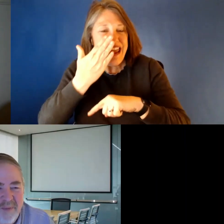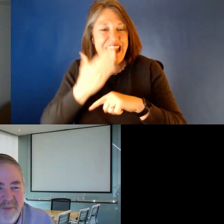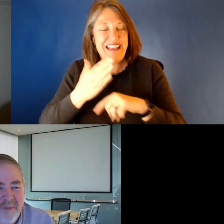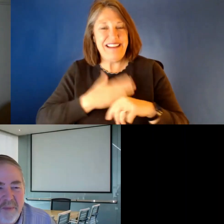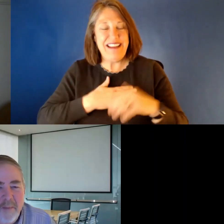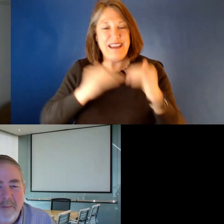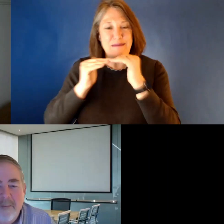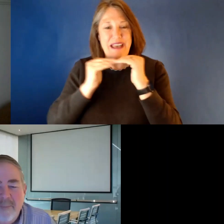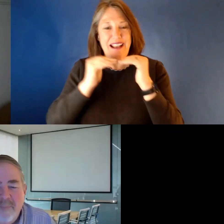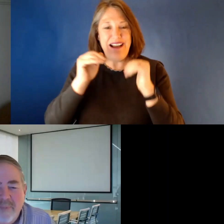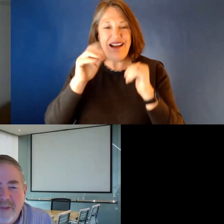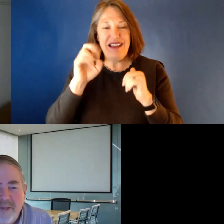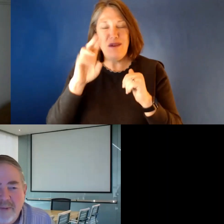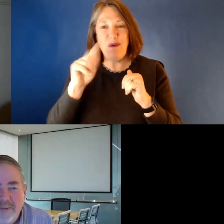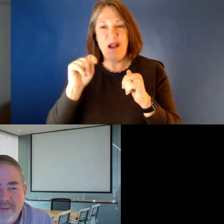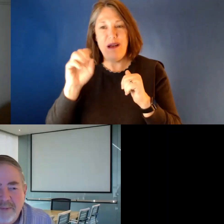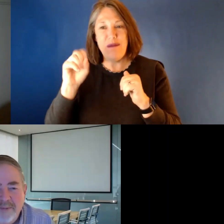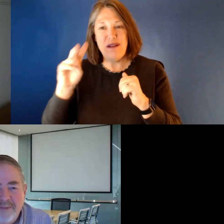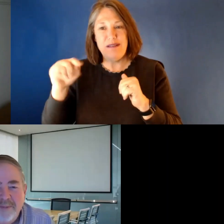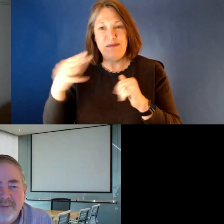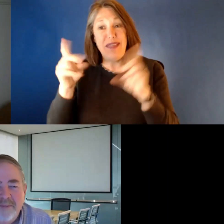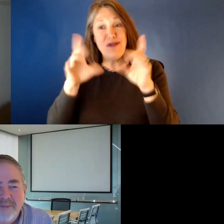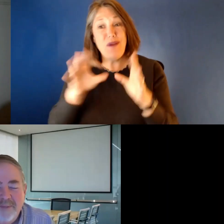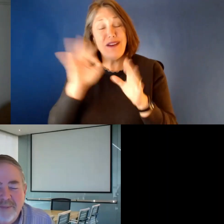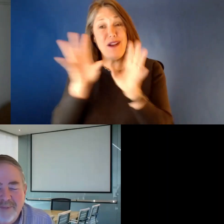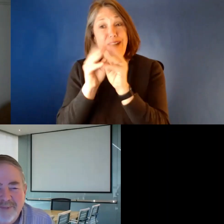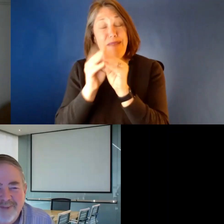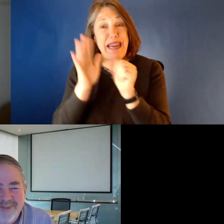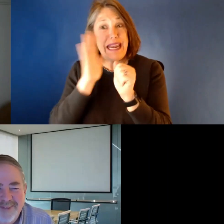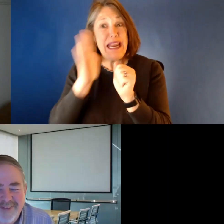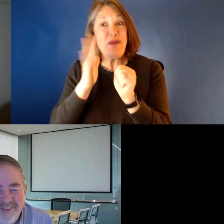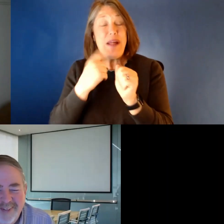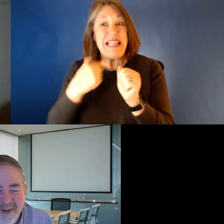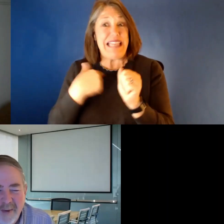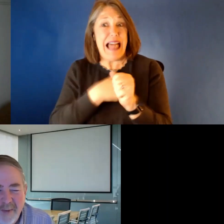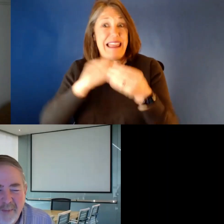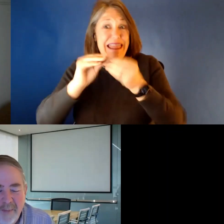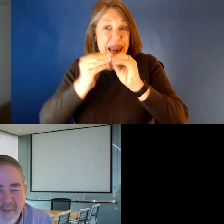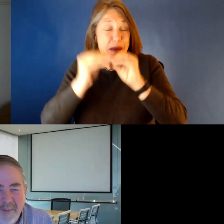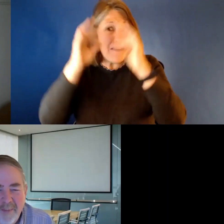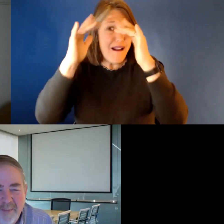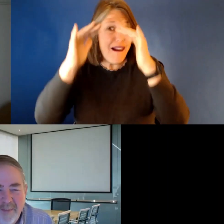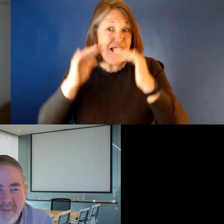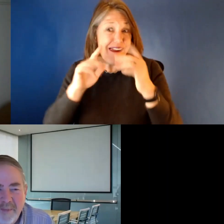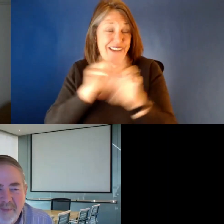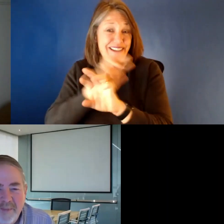of meetings will give us the countdown numbers, I am sure.